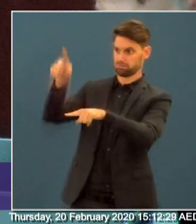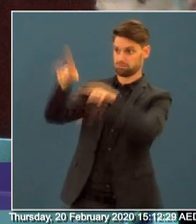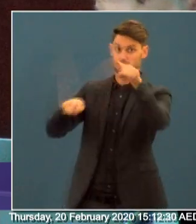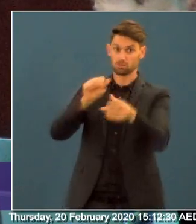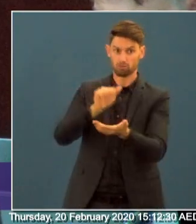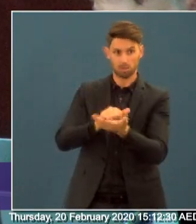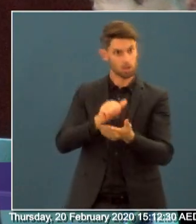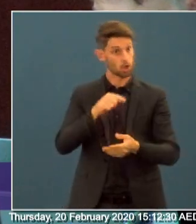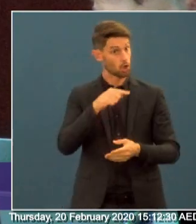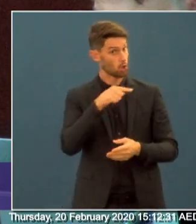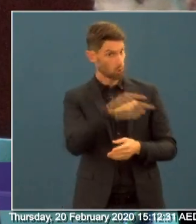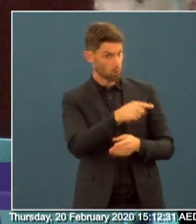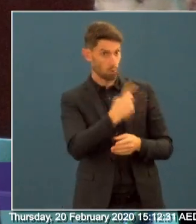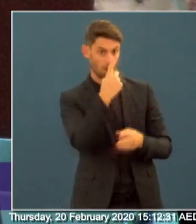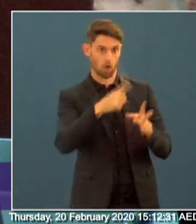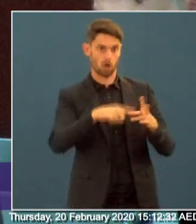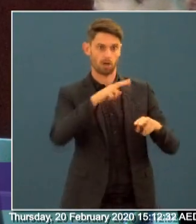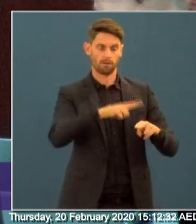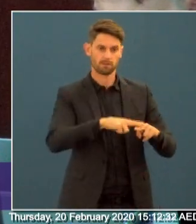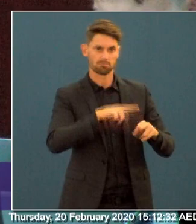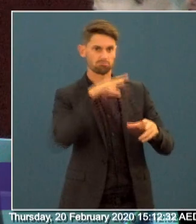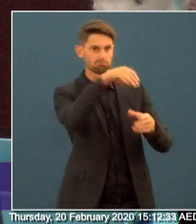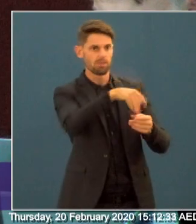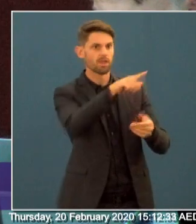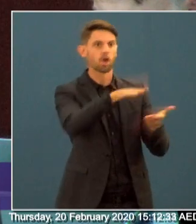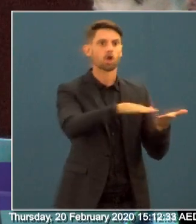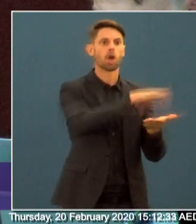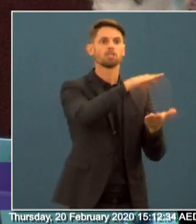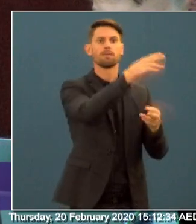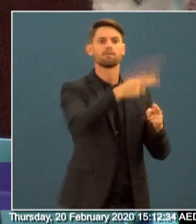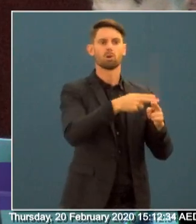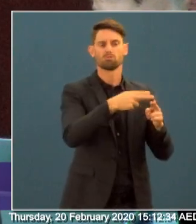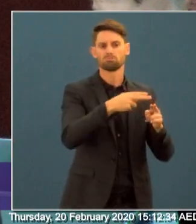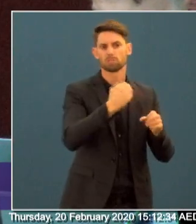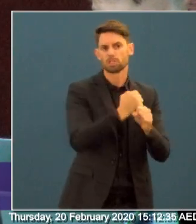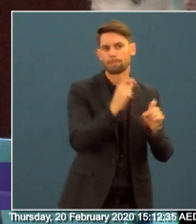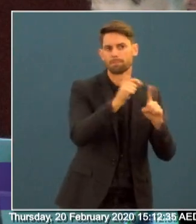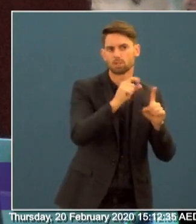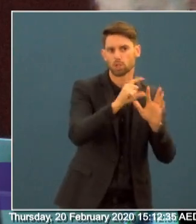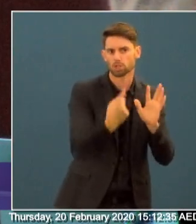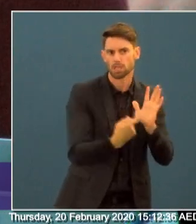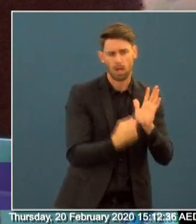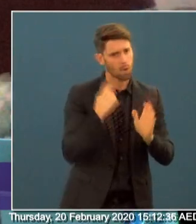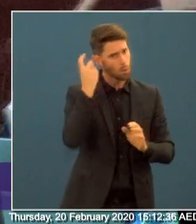You're a Fellow of the College of Physicians. What training did you receive when you were going through the college